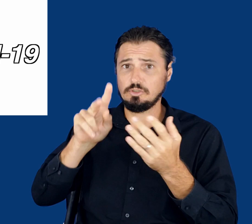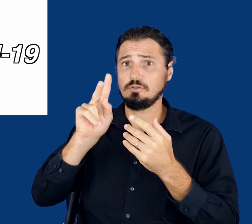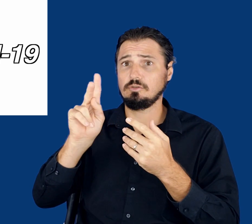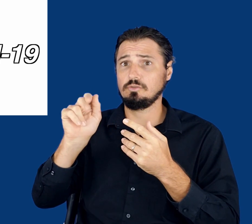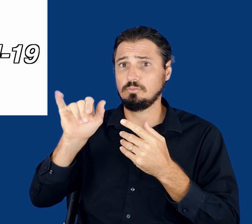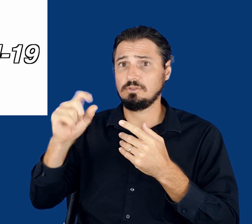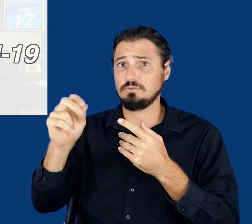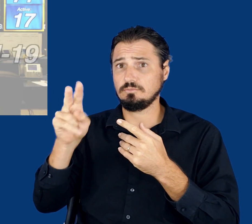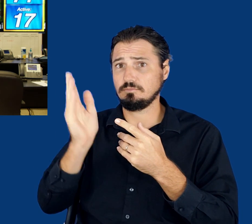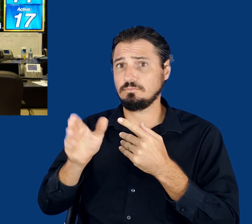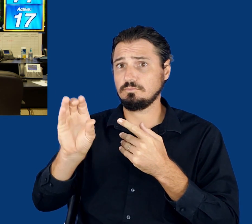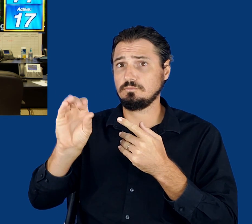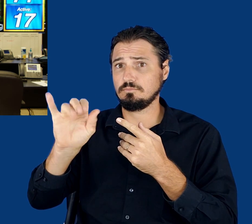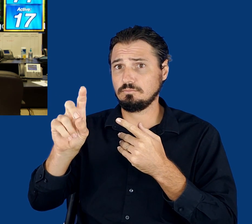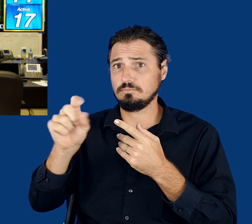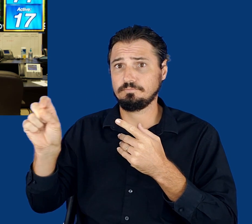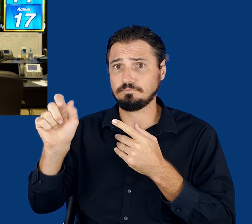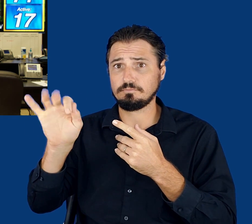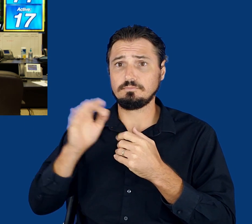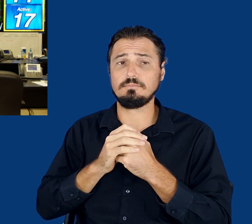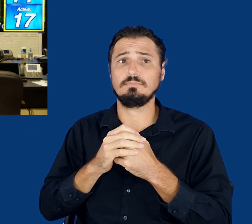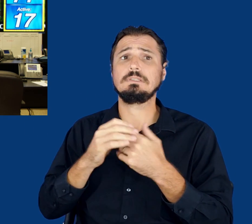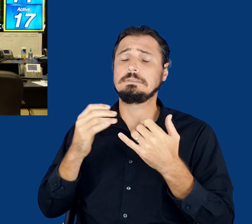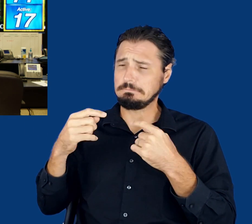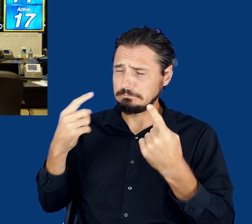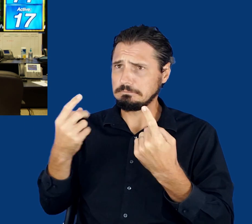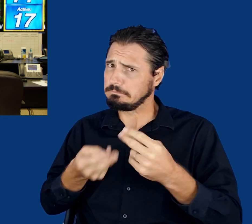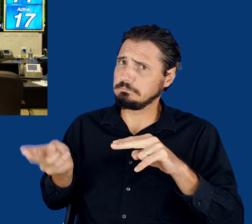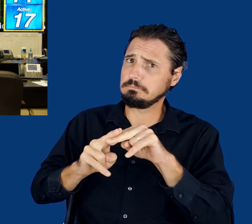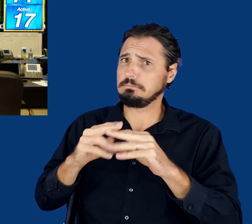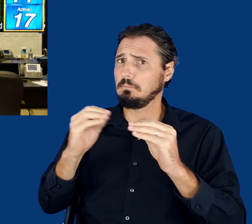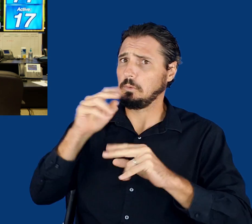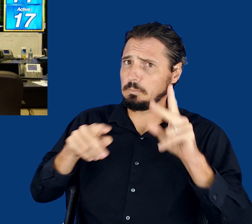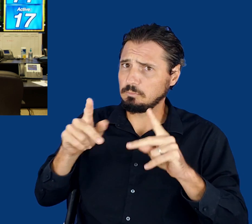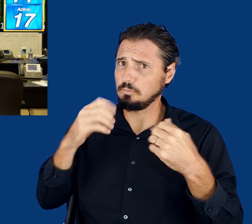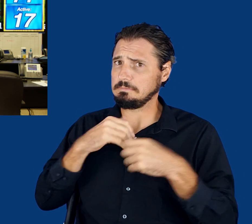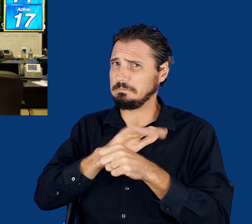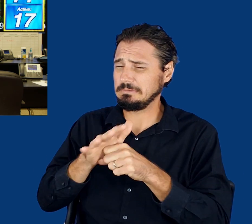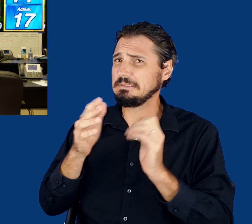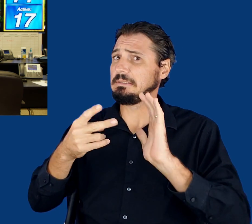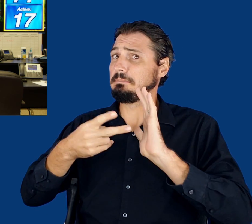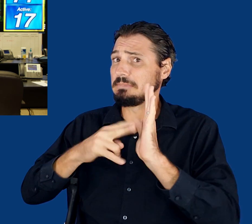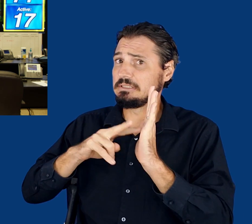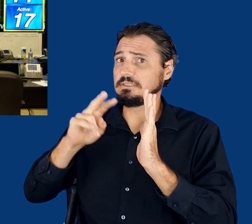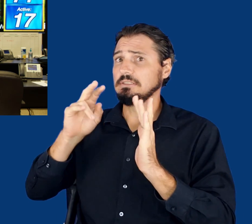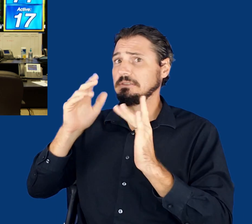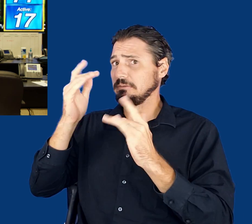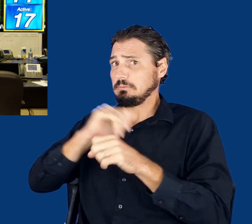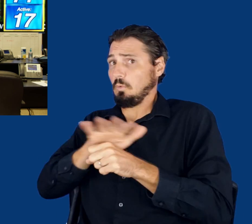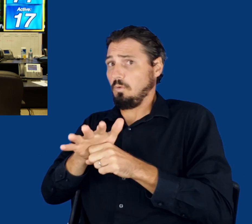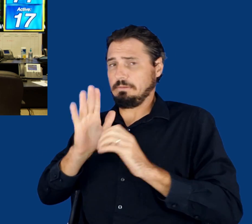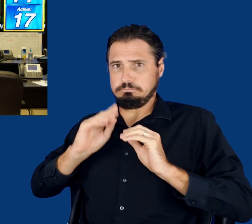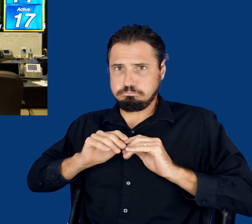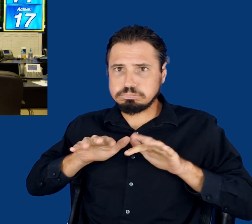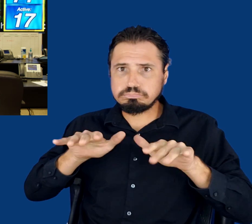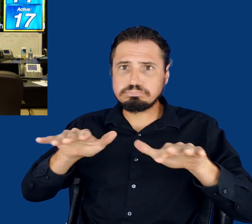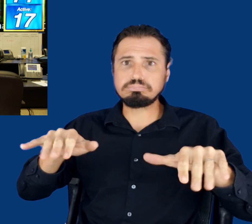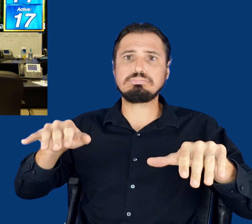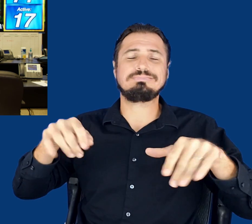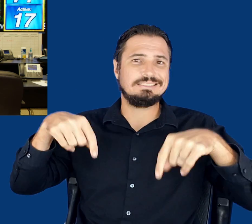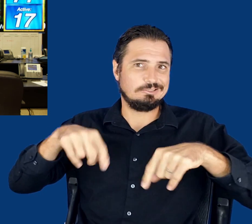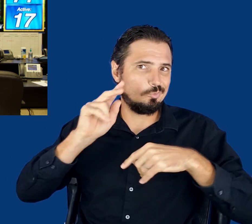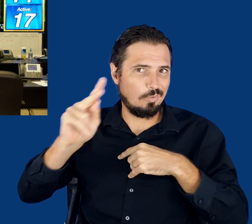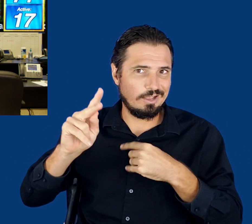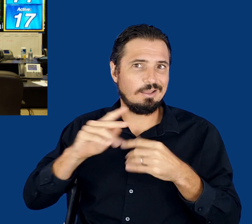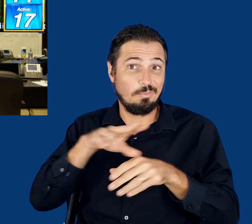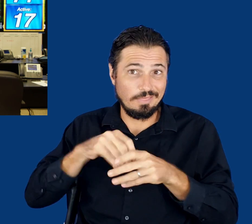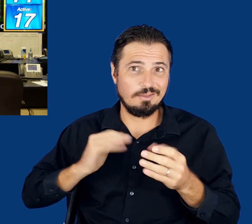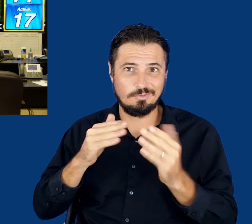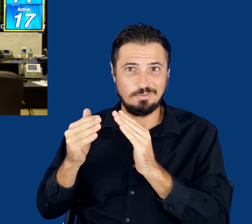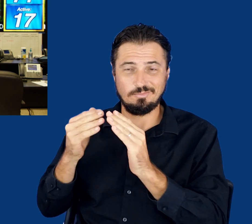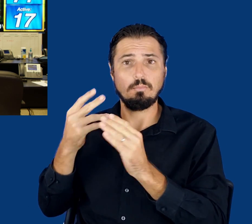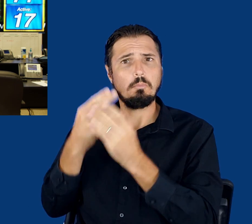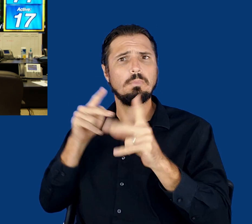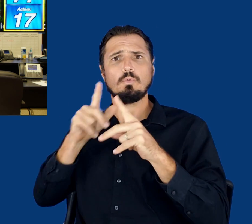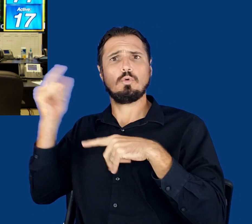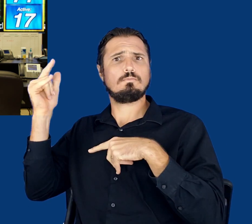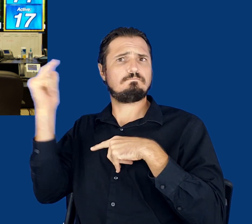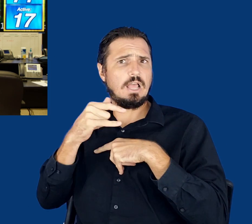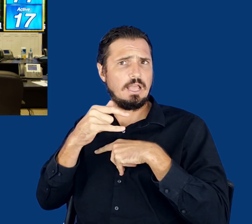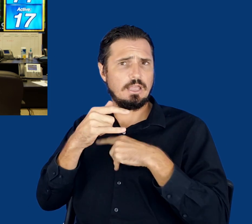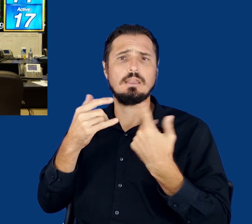Our increase in COVID-19 numbers in the last few days suggests this disease is spreading fast in our community, both from incoming travelers, residents returning from off-island travel, and as of